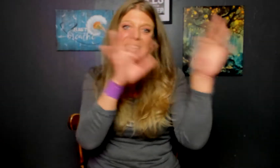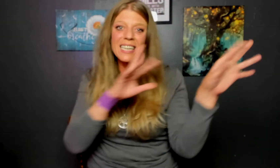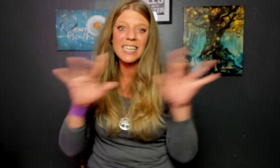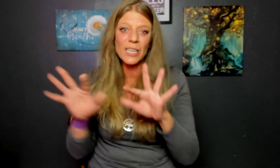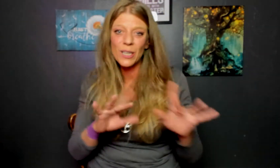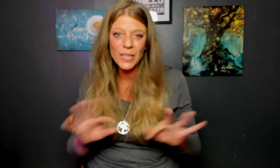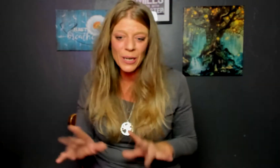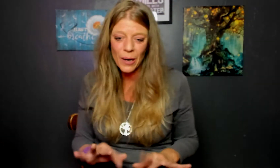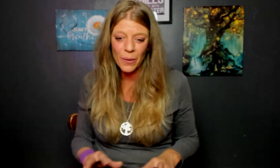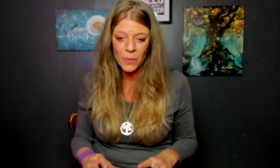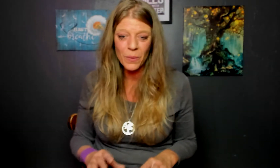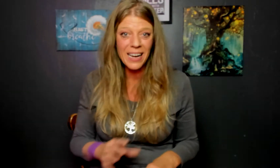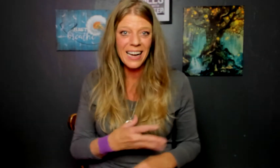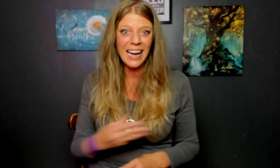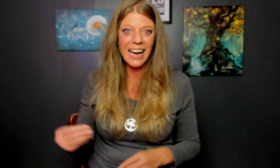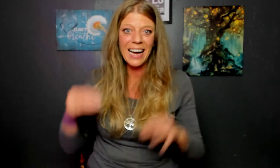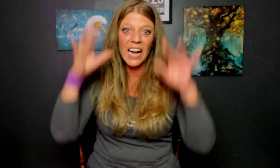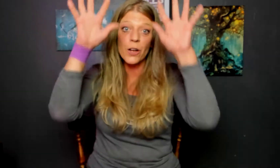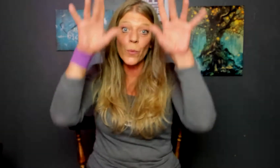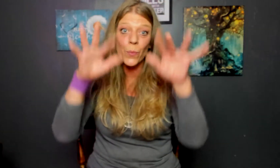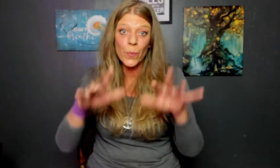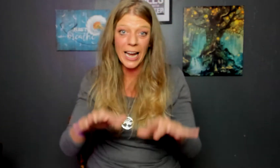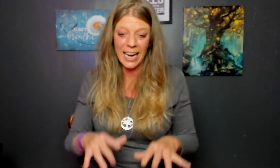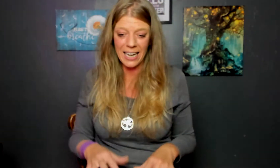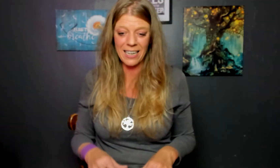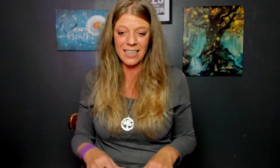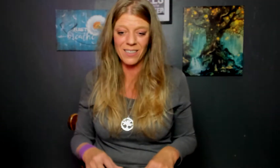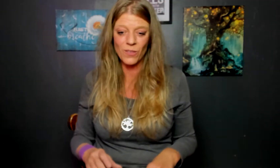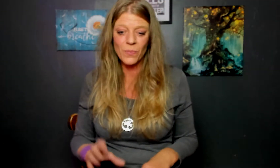SNOW and RAIN.